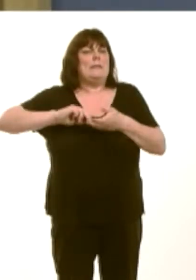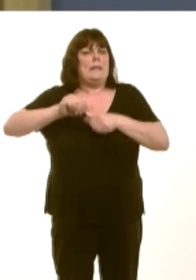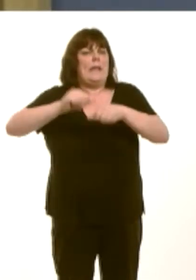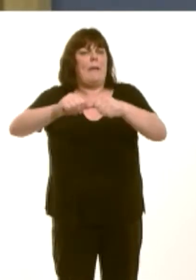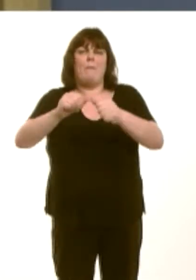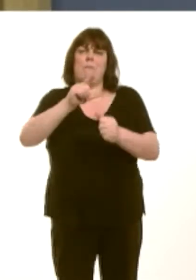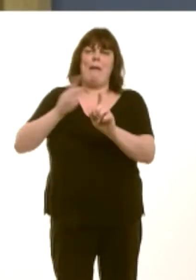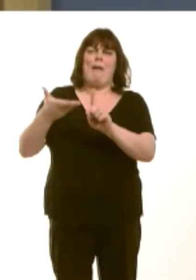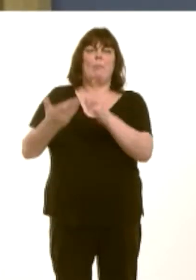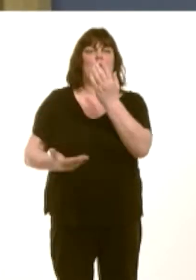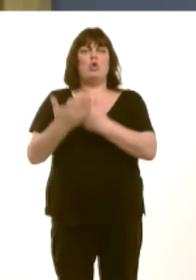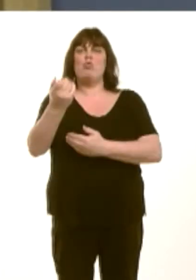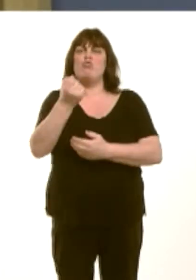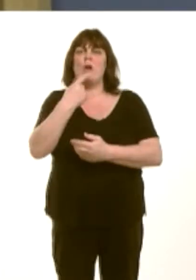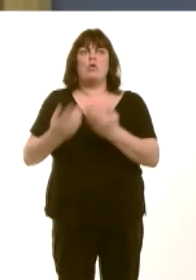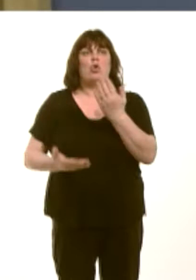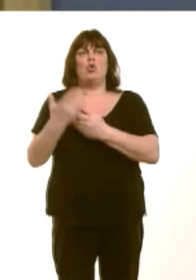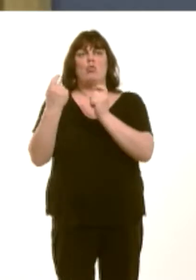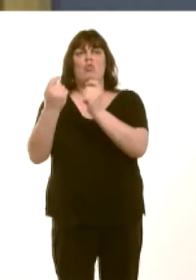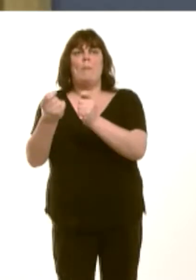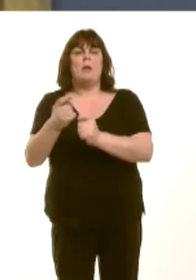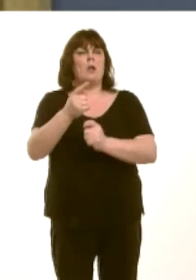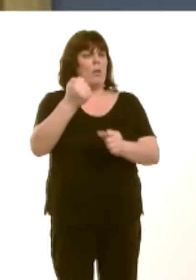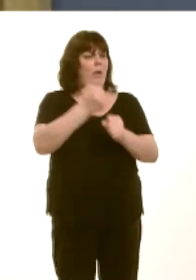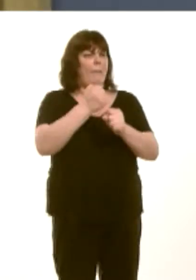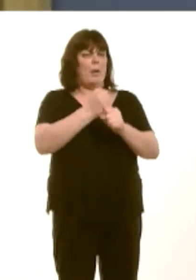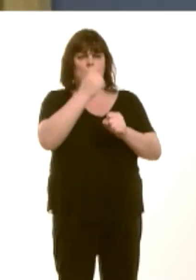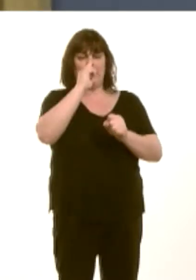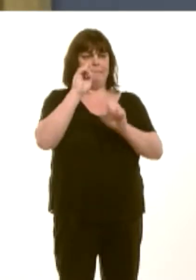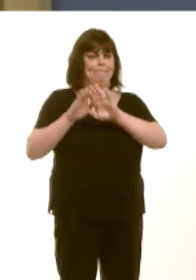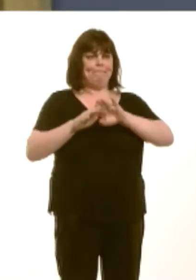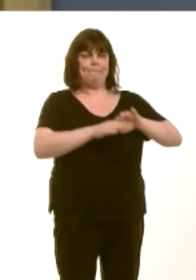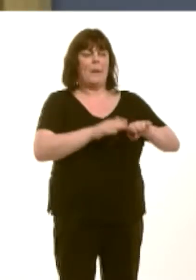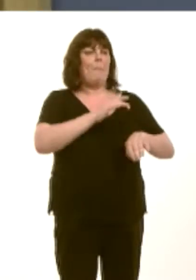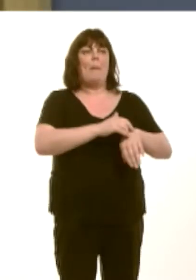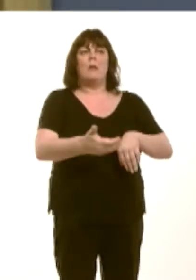Now, the Government could end the postcode lottery by introducing a national decision-making